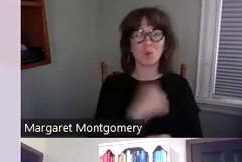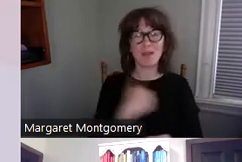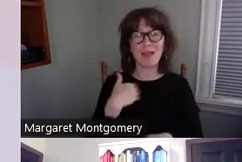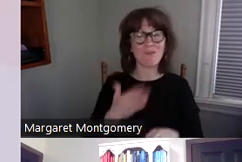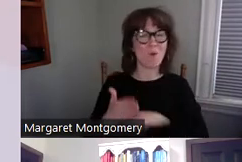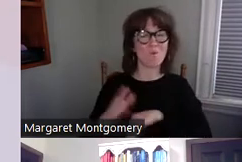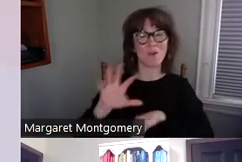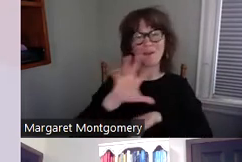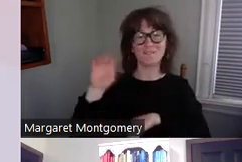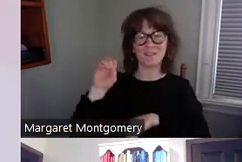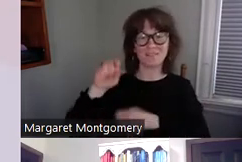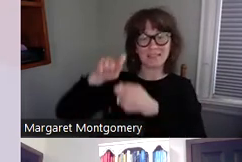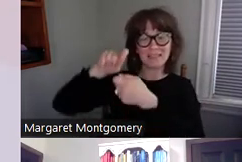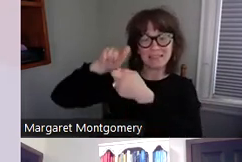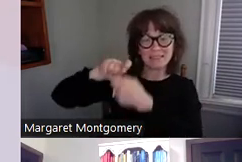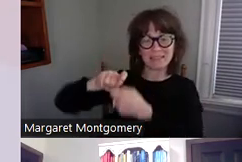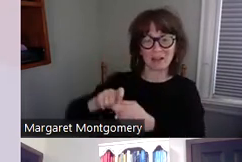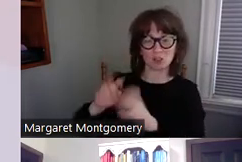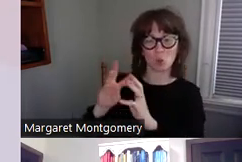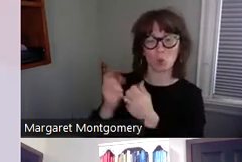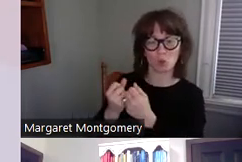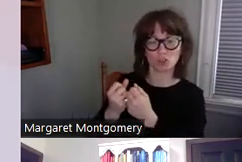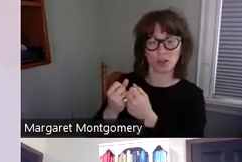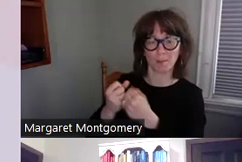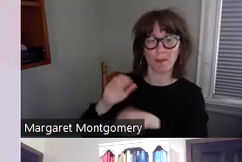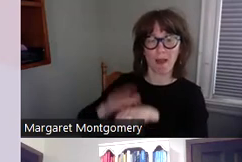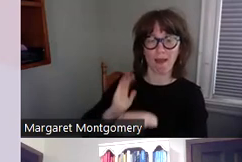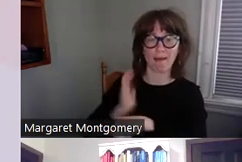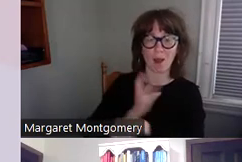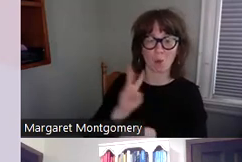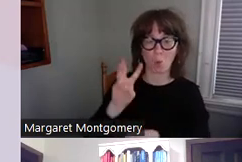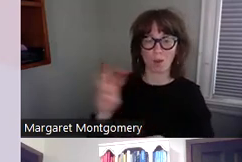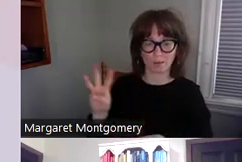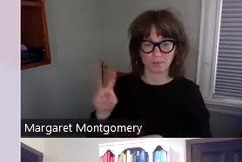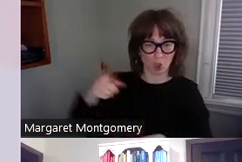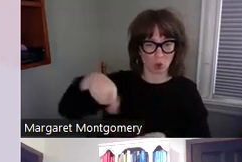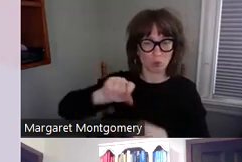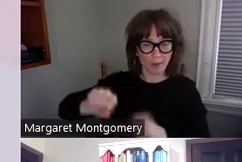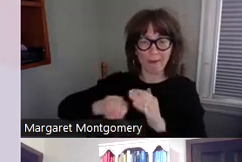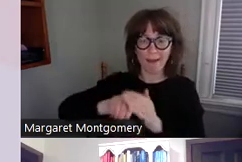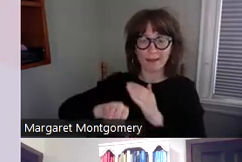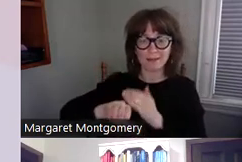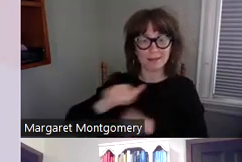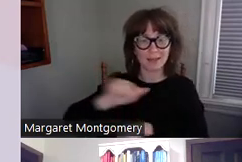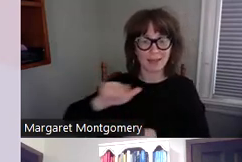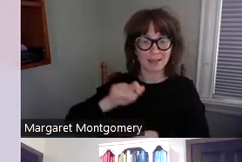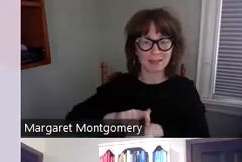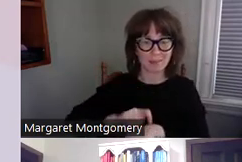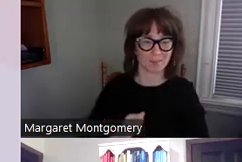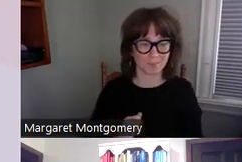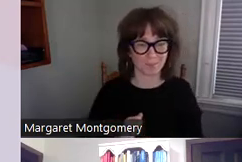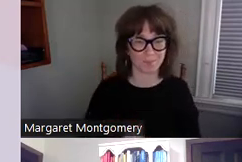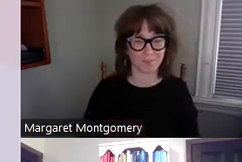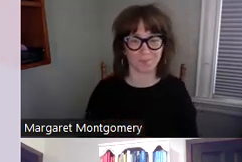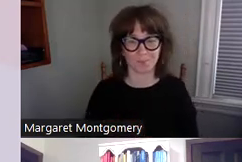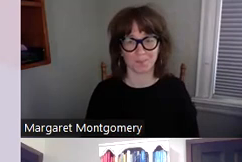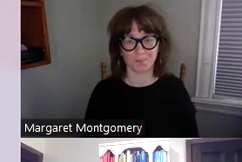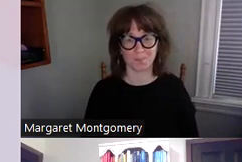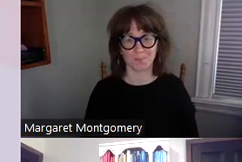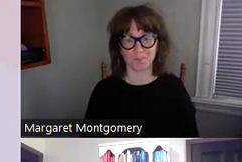, So we recommend checking that out and the link is on the screen into the sect barn,